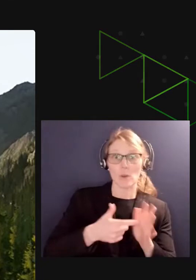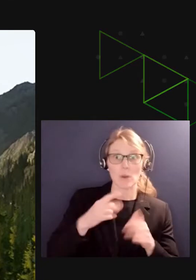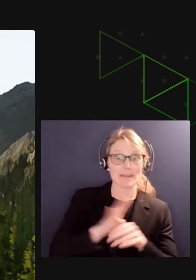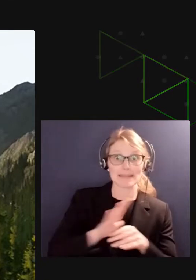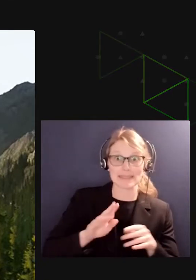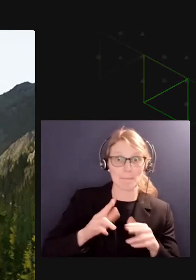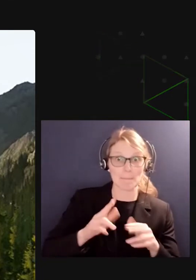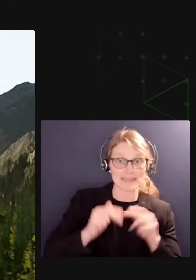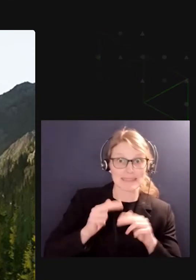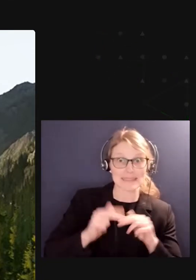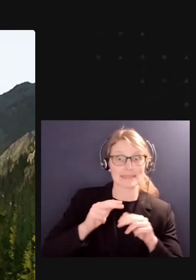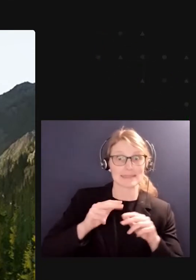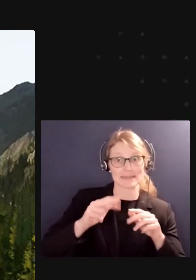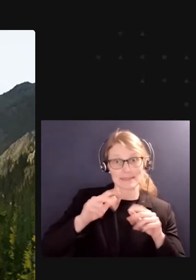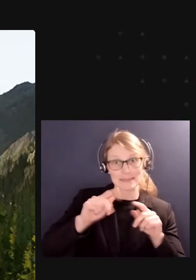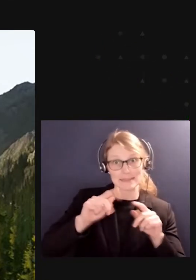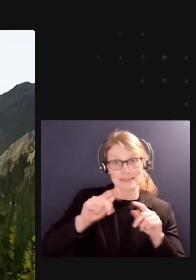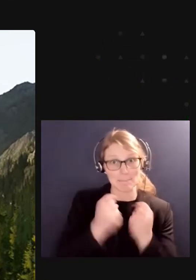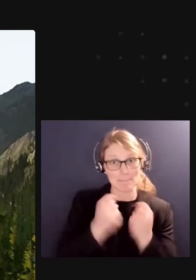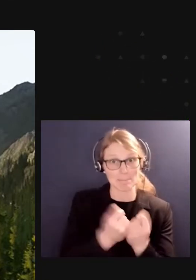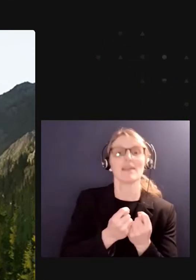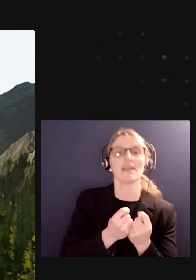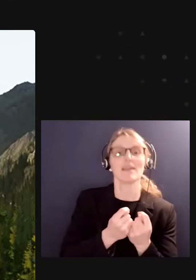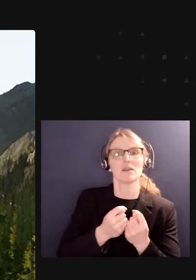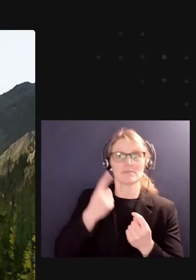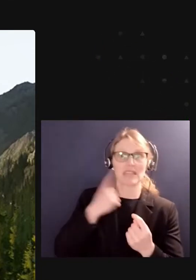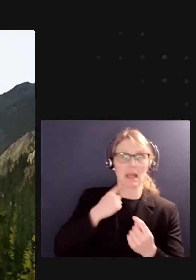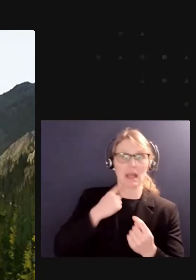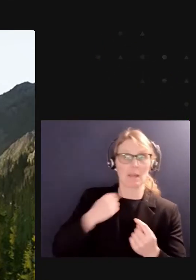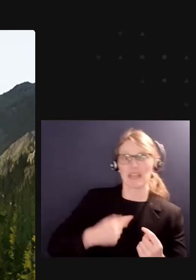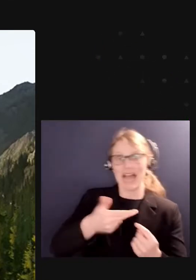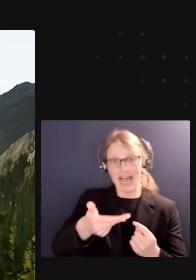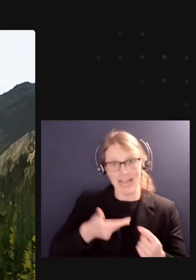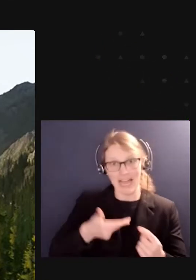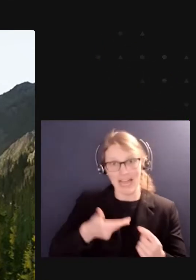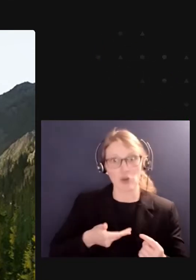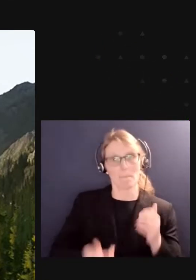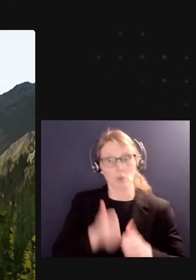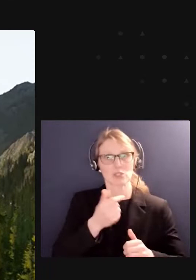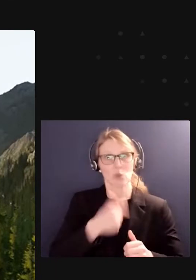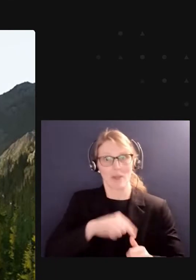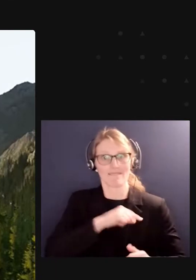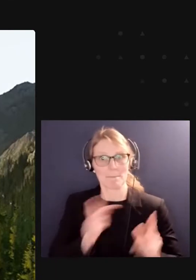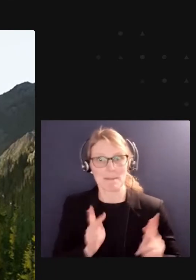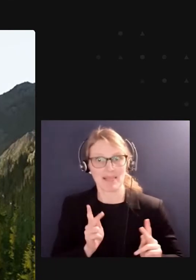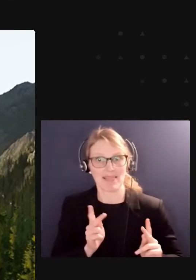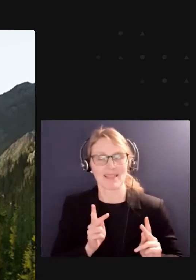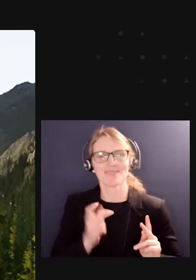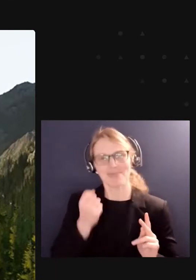But this obviously wasn't taking into account inherent biases based on the majority demographic of the industry at the time.